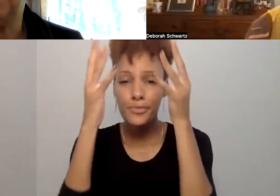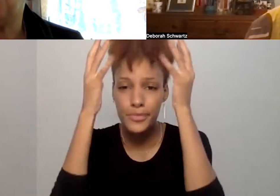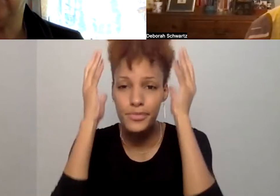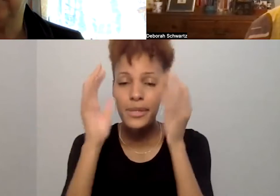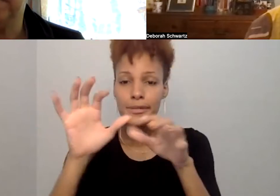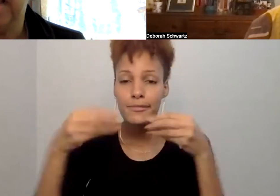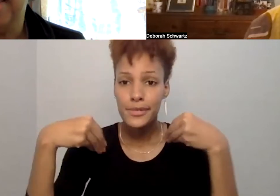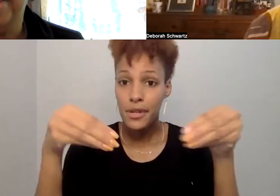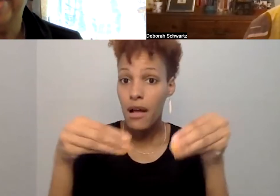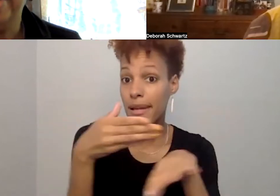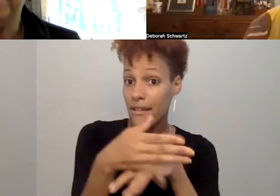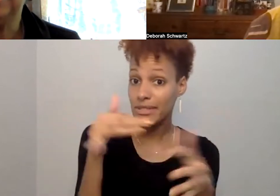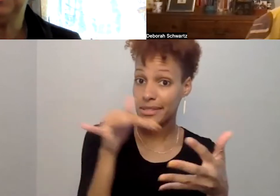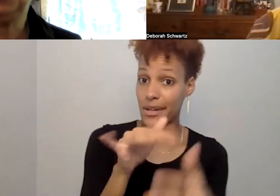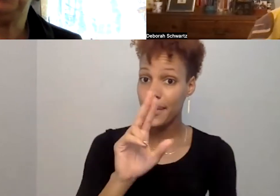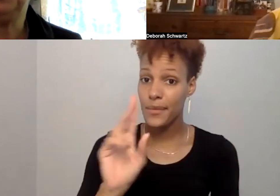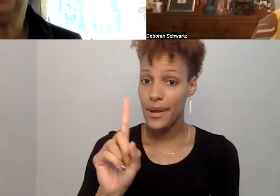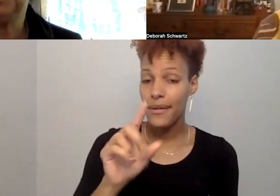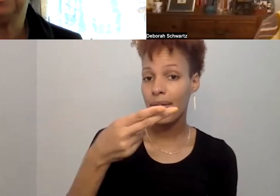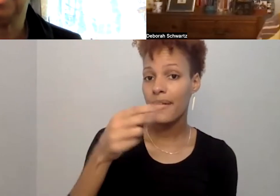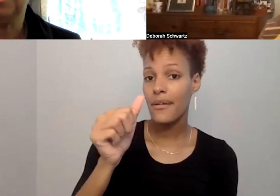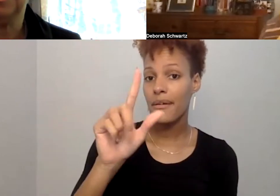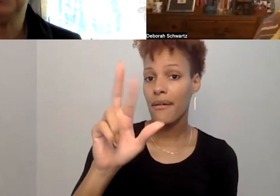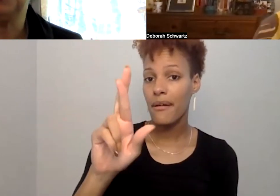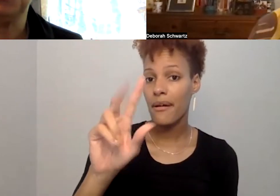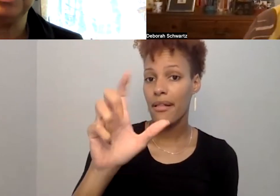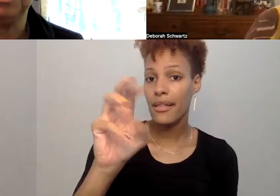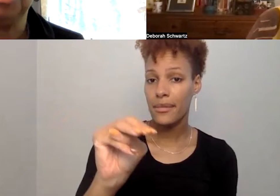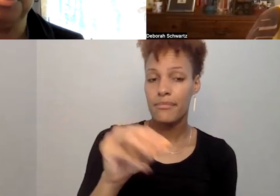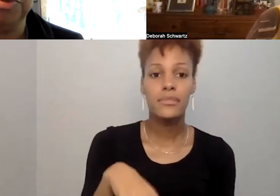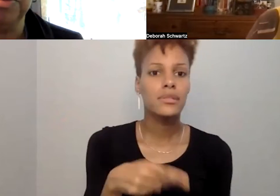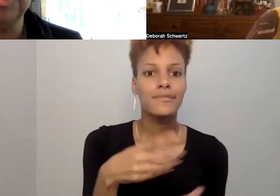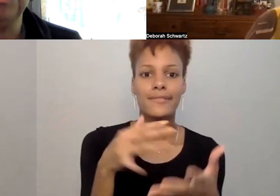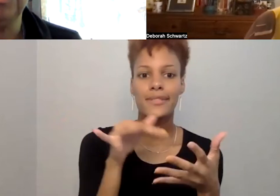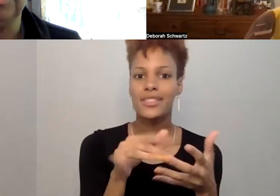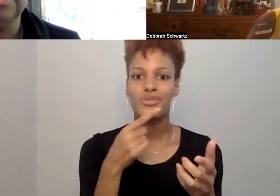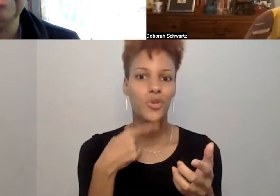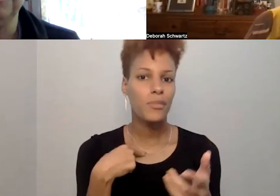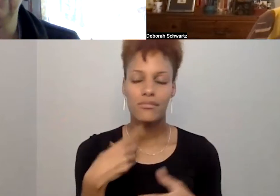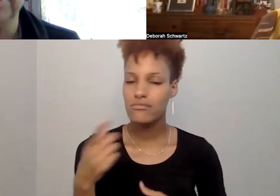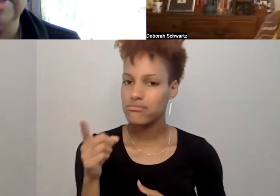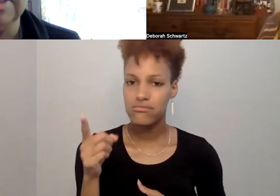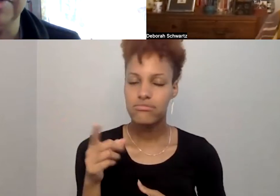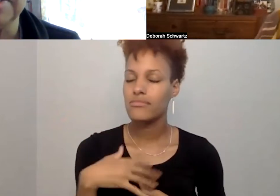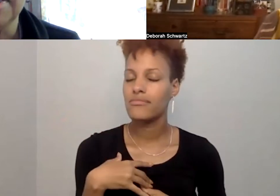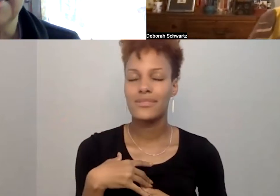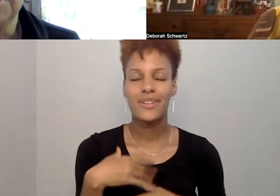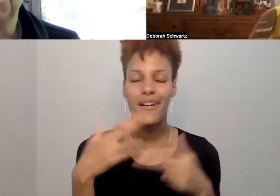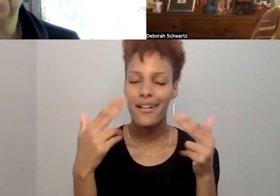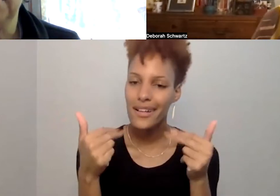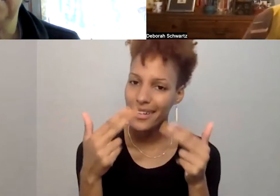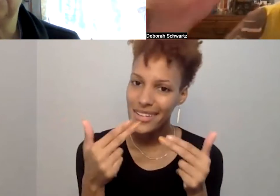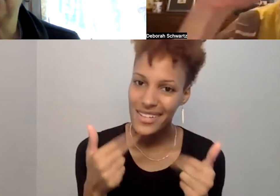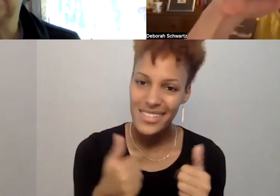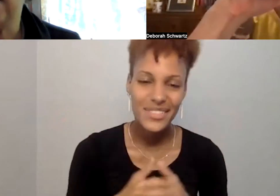in Harlem, and she was using that she- the stories she told me were really hilarious- she started to